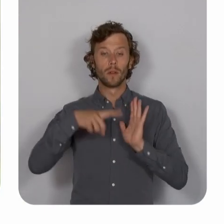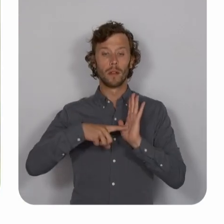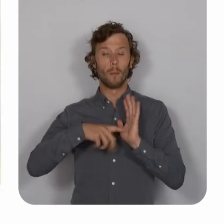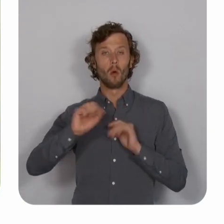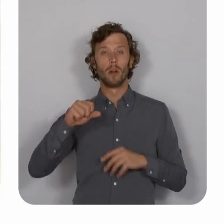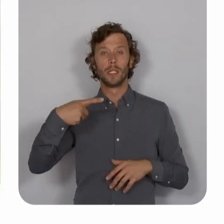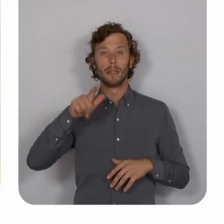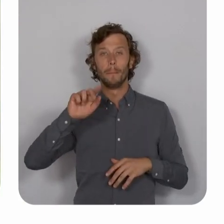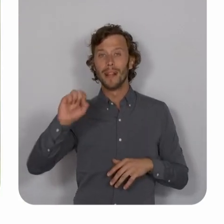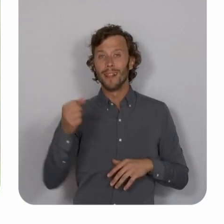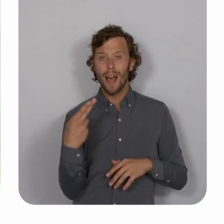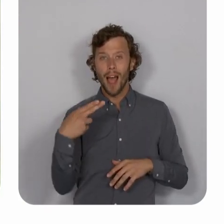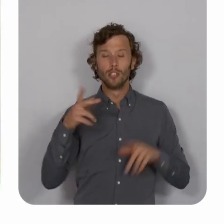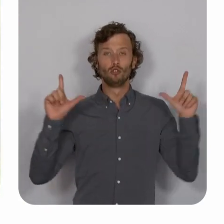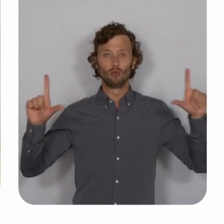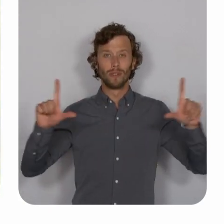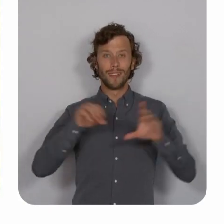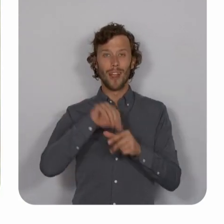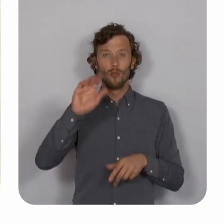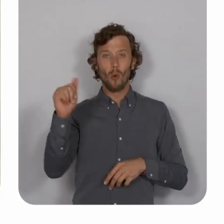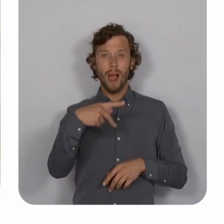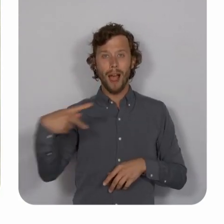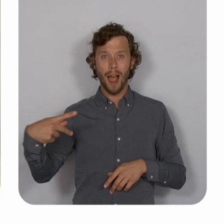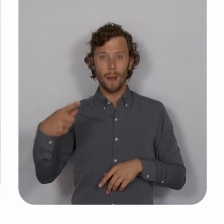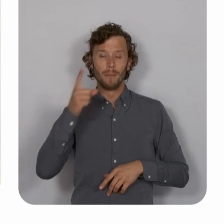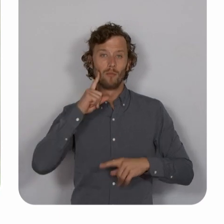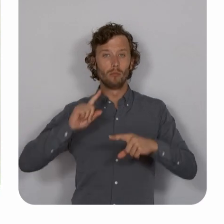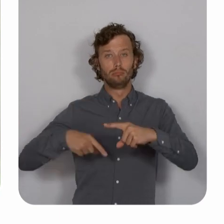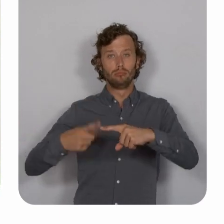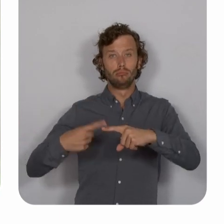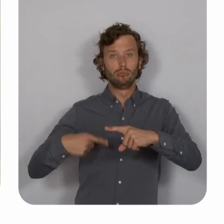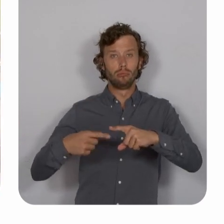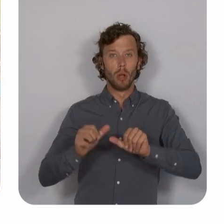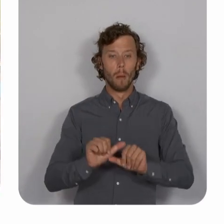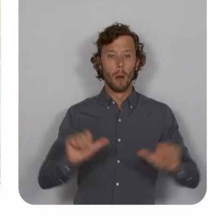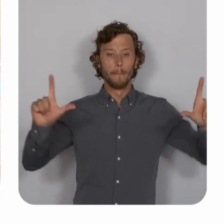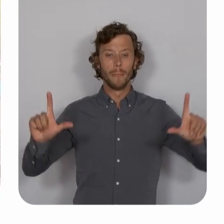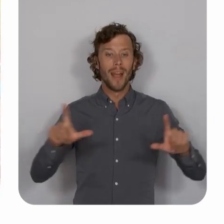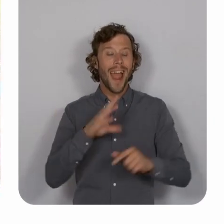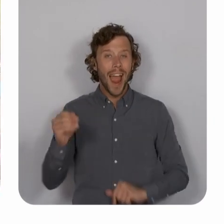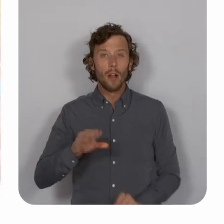And second, just enable Passthrough in your app at startup, and you’re all set.